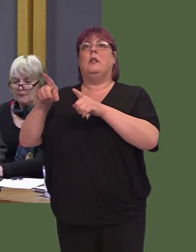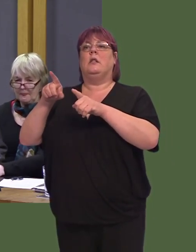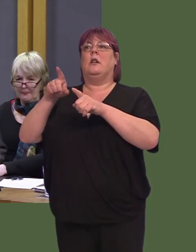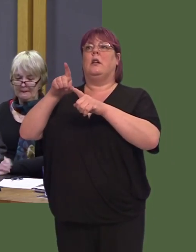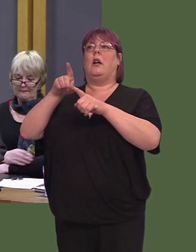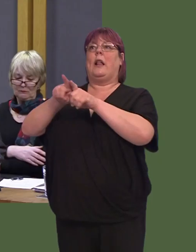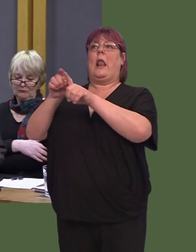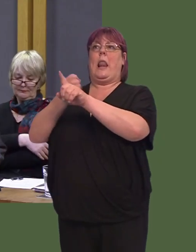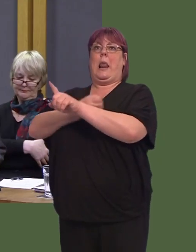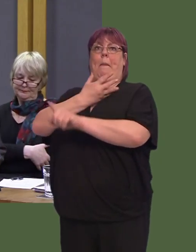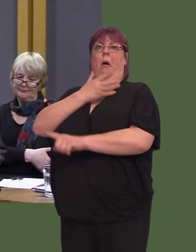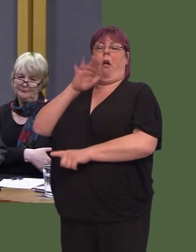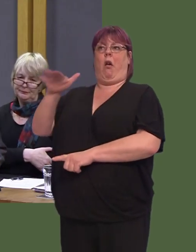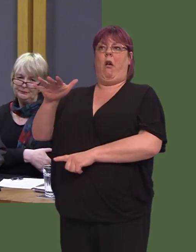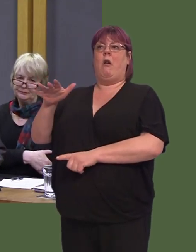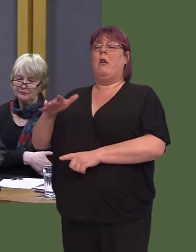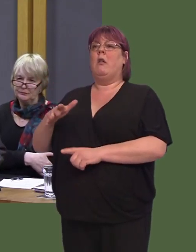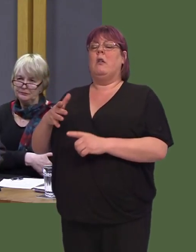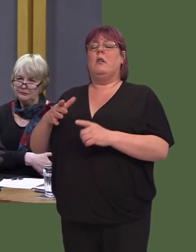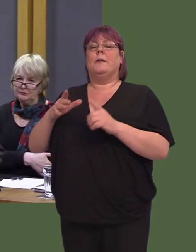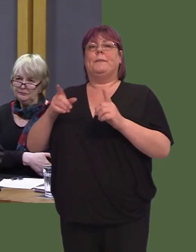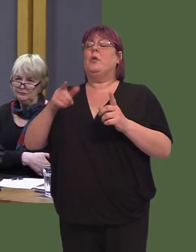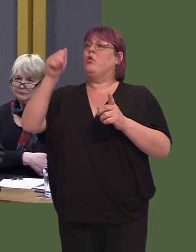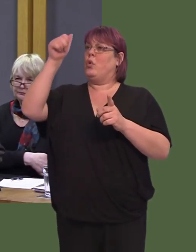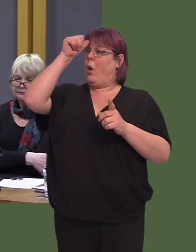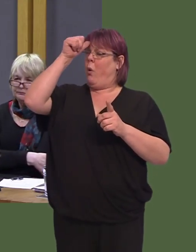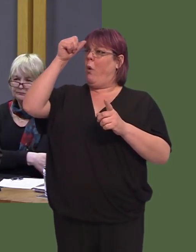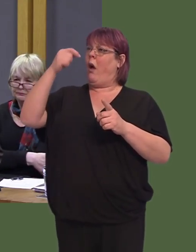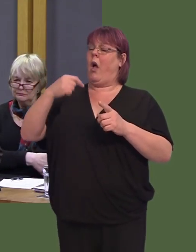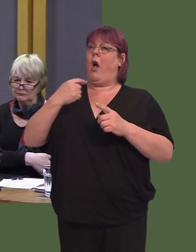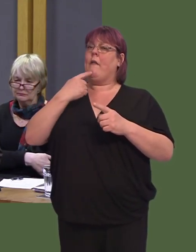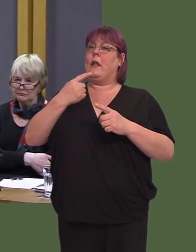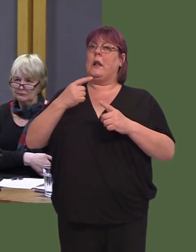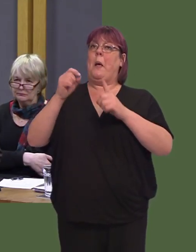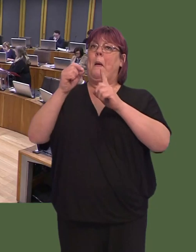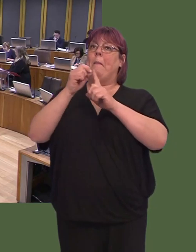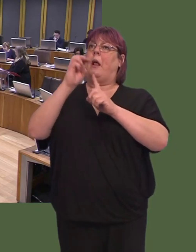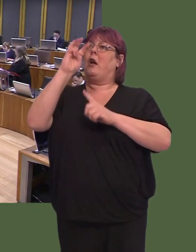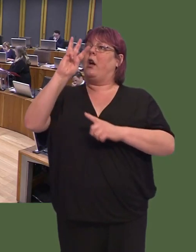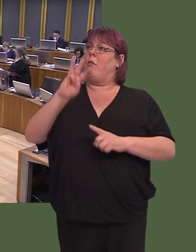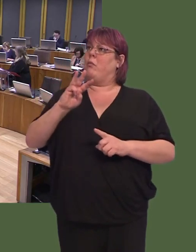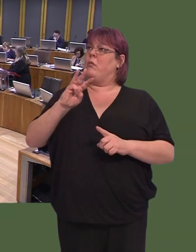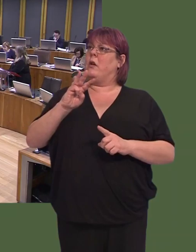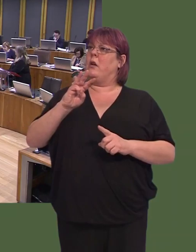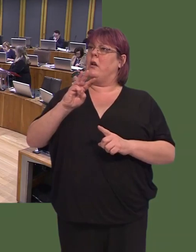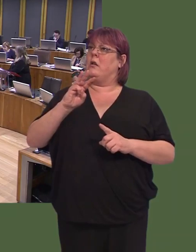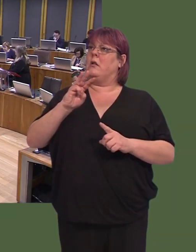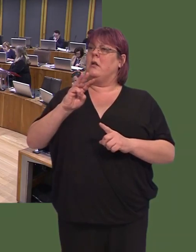You know that the position I have set out, that Plaid Cymru has set out, makes sense.